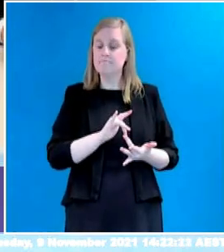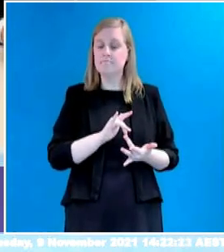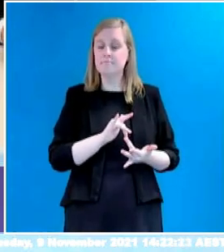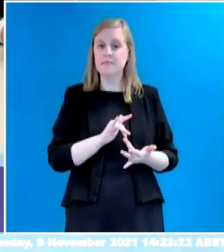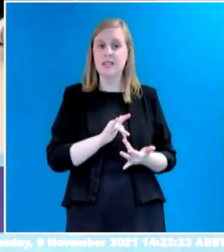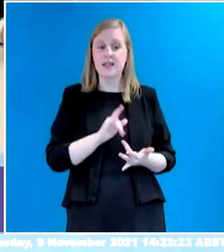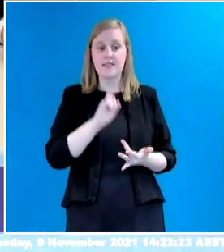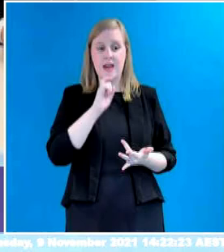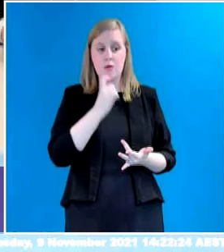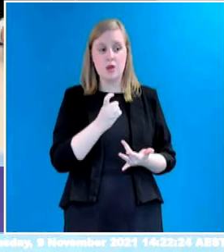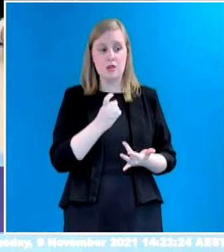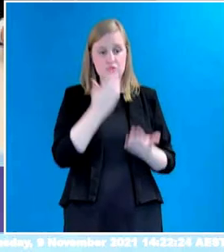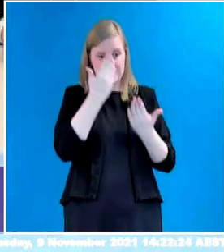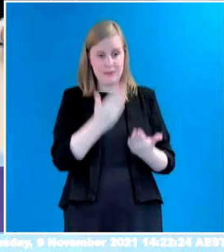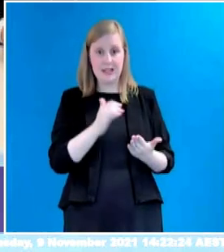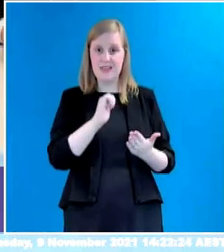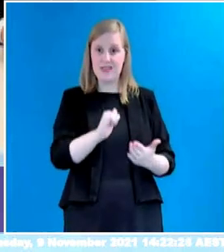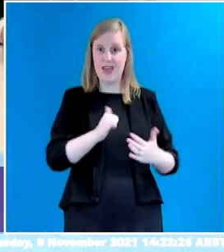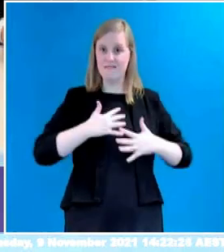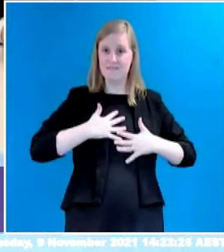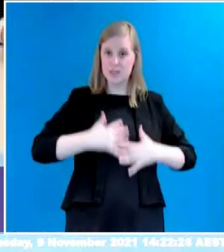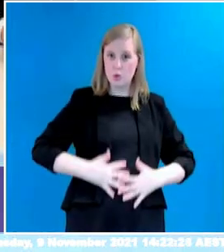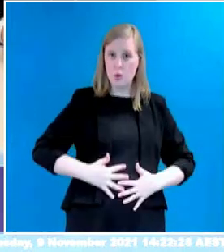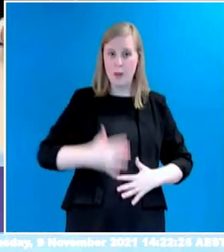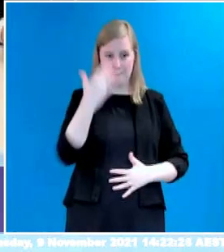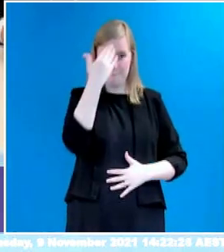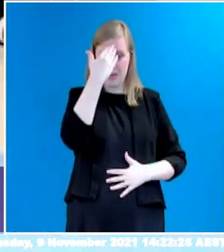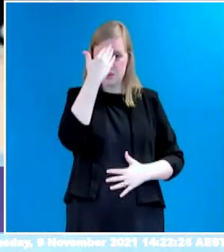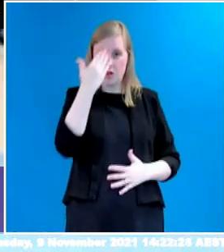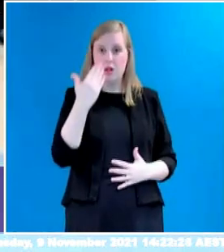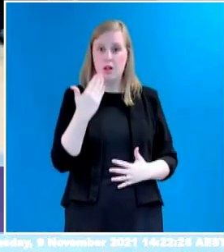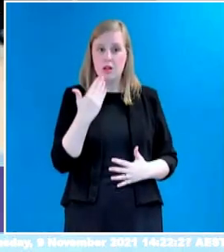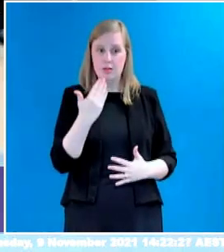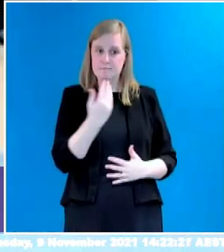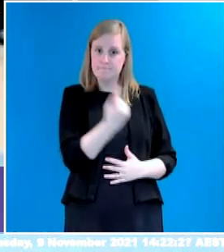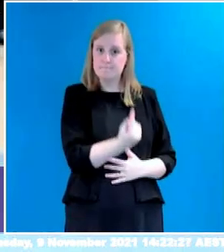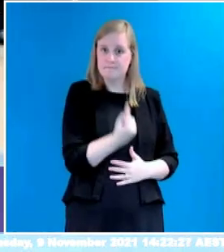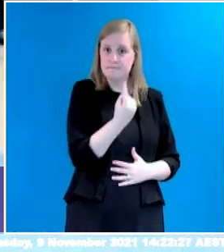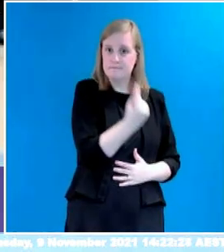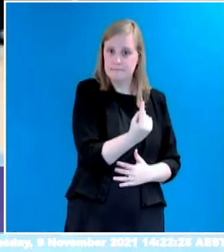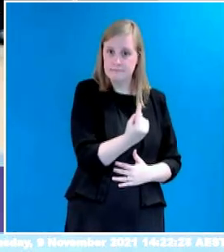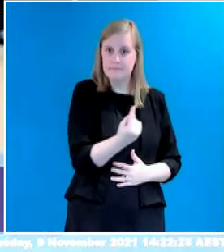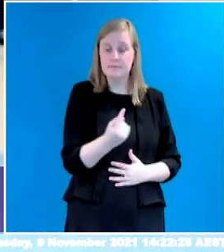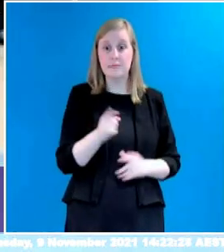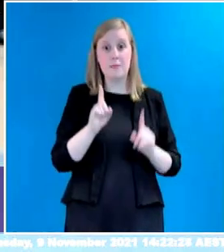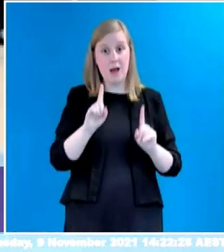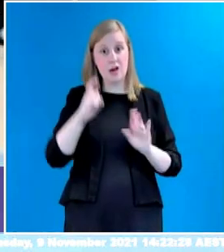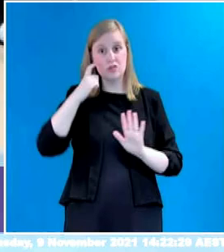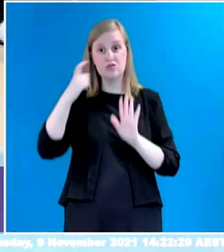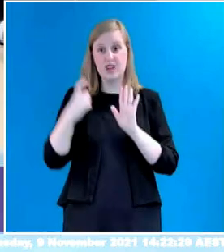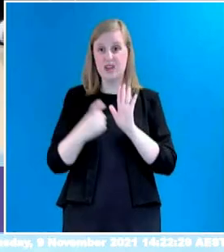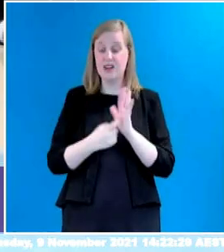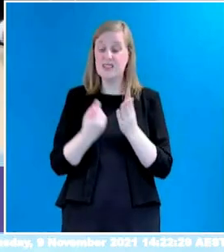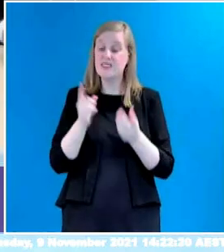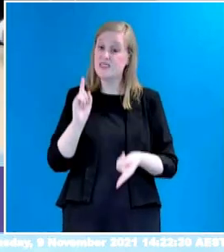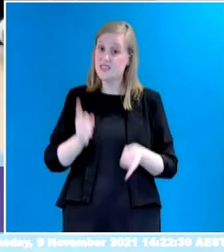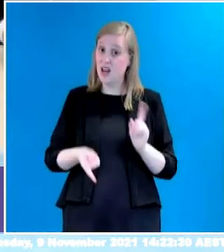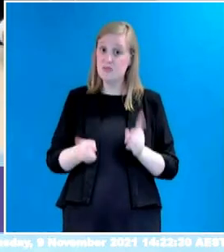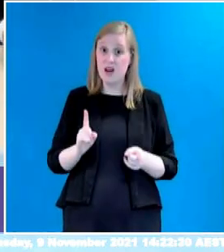mental integrity, but recognised in some situations that compulsory assistance